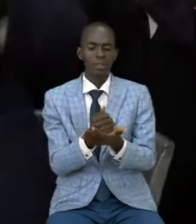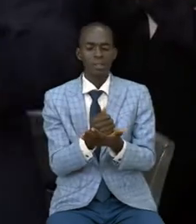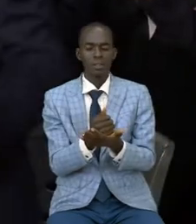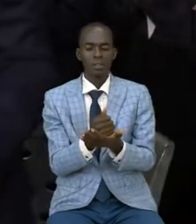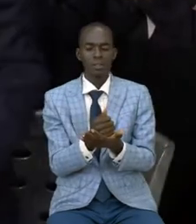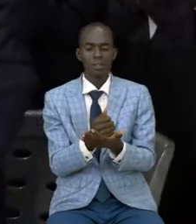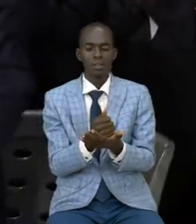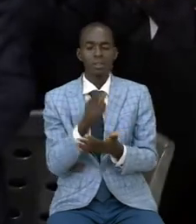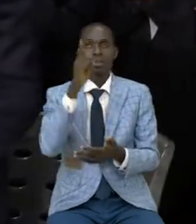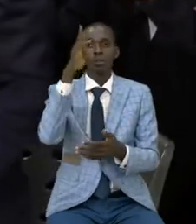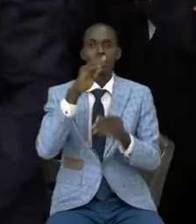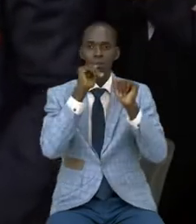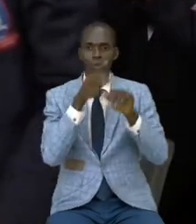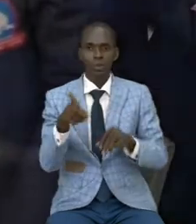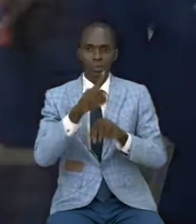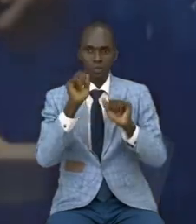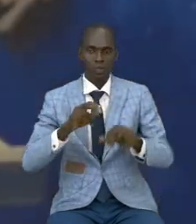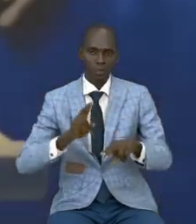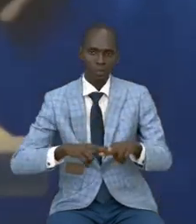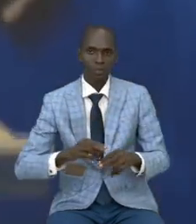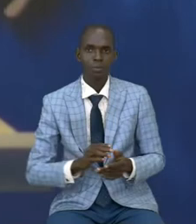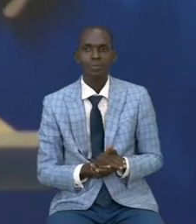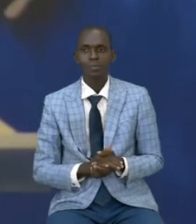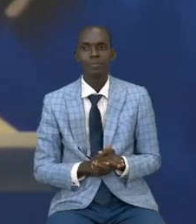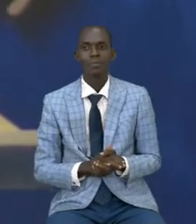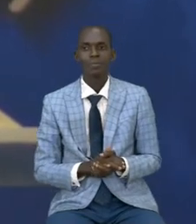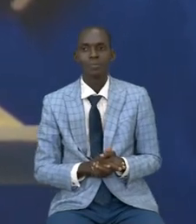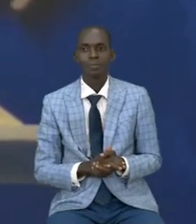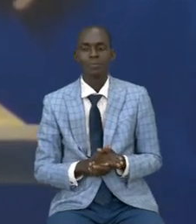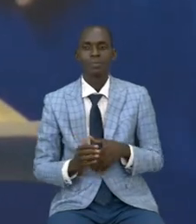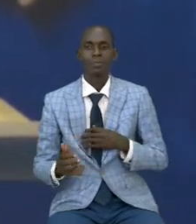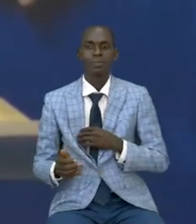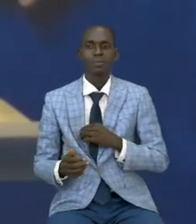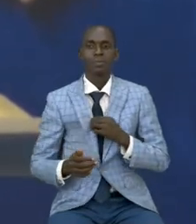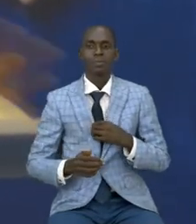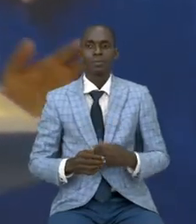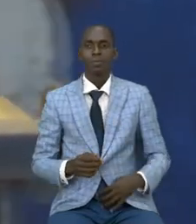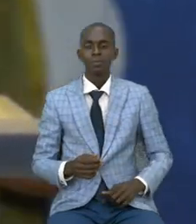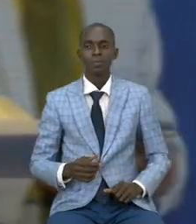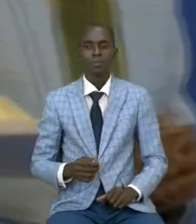god bless you you can sit down well looking at matthew chapter 6